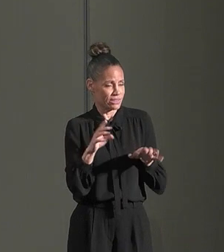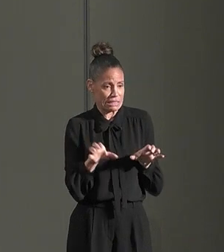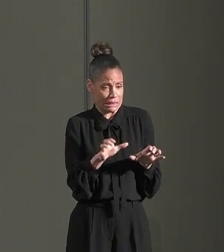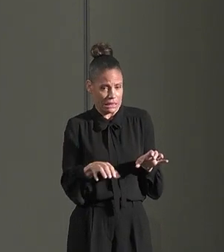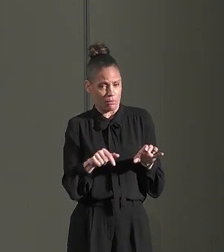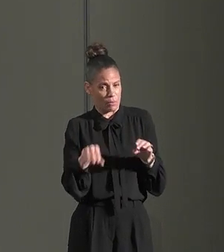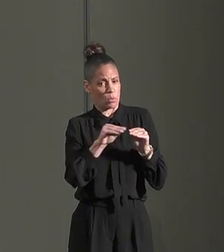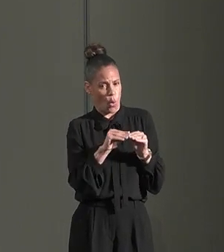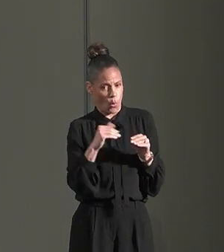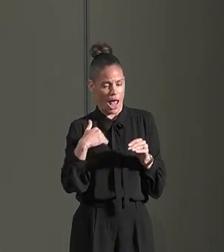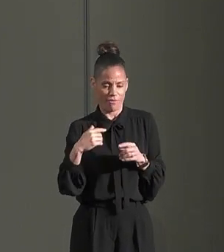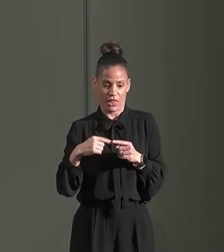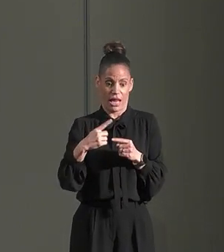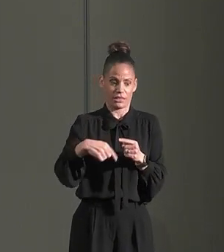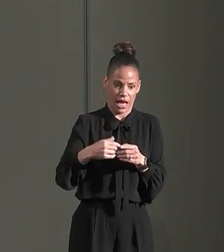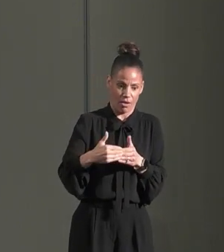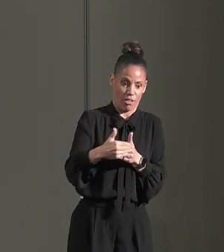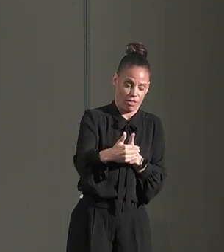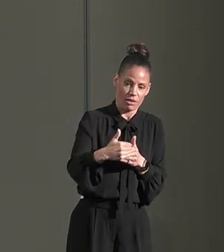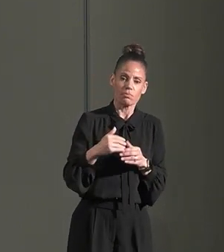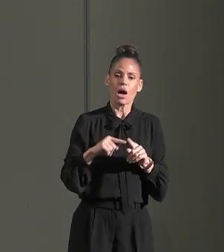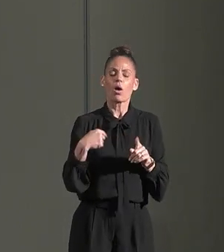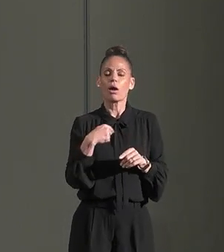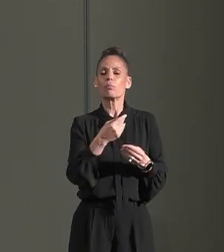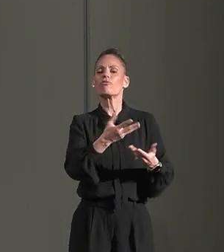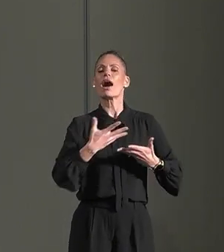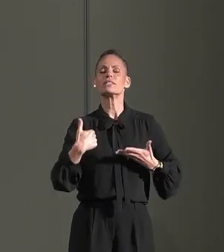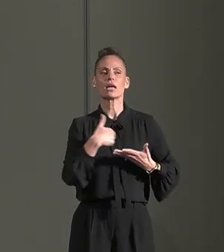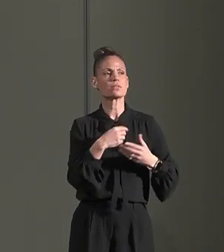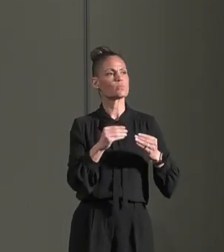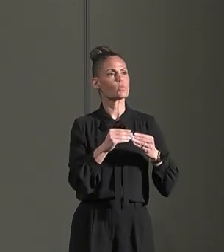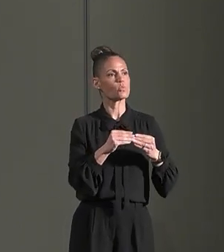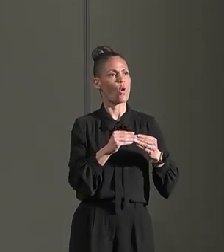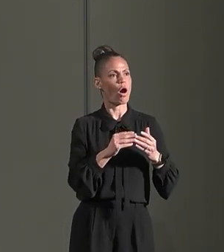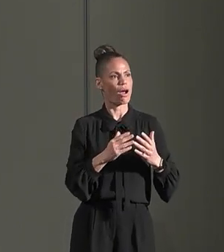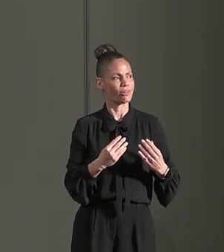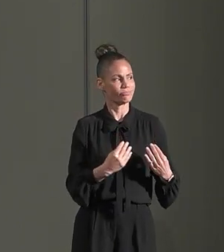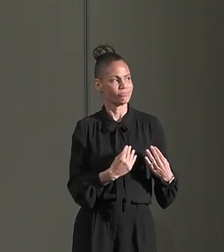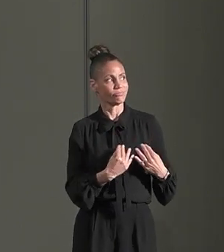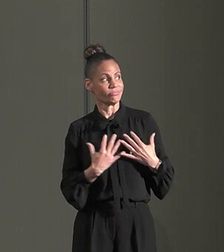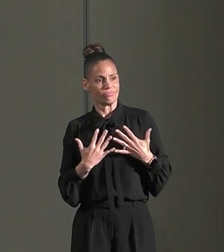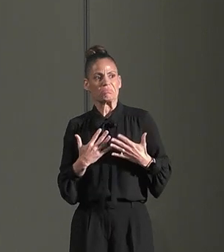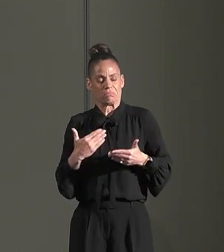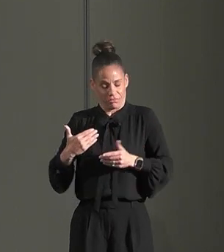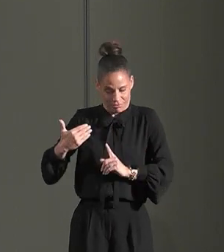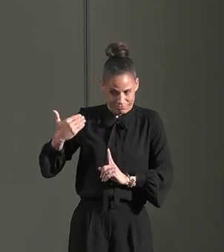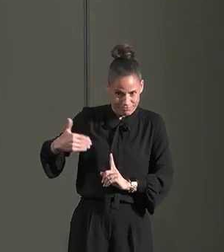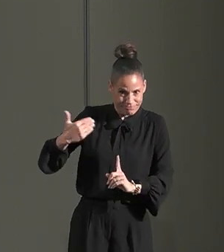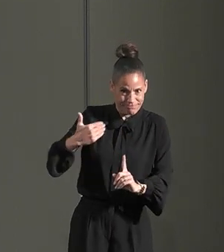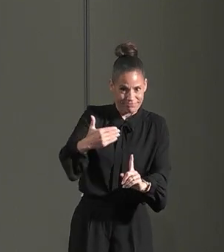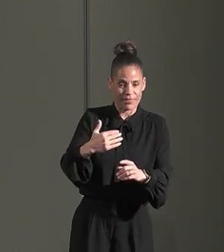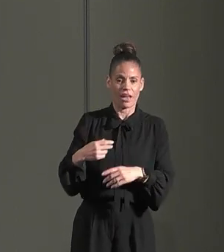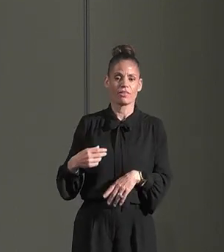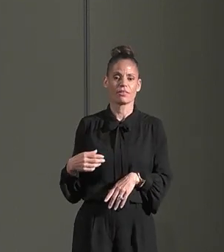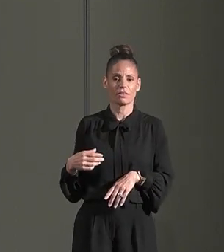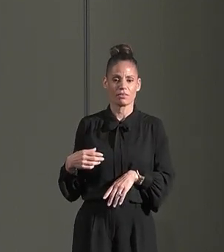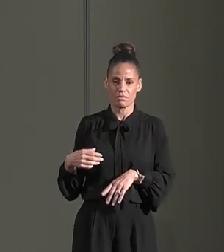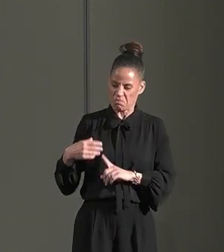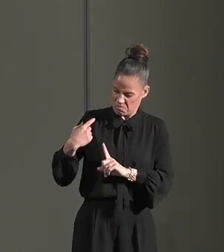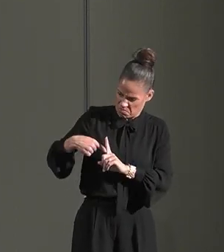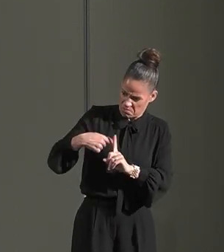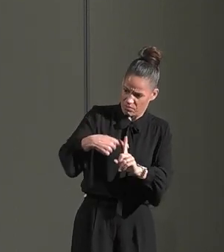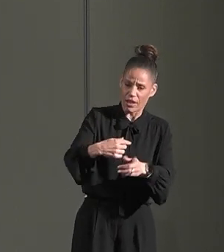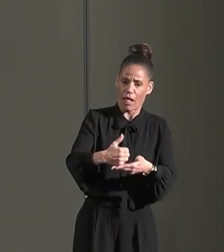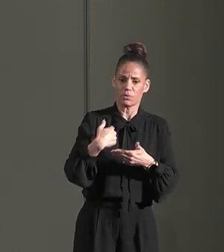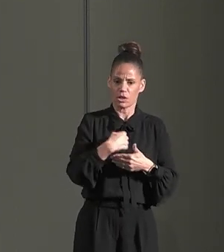But it provides that extra cadence and regularity and it is beneficial for us,